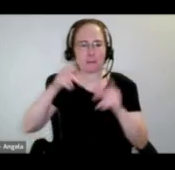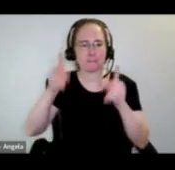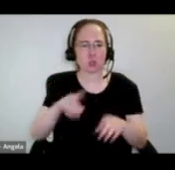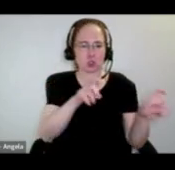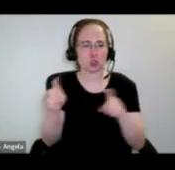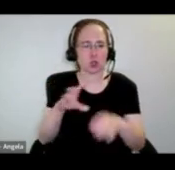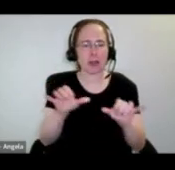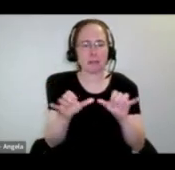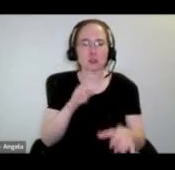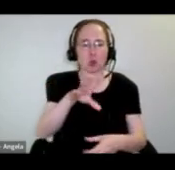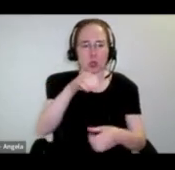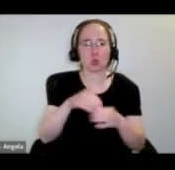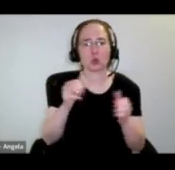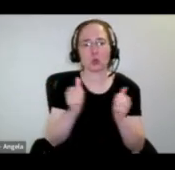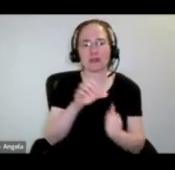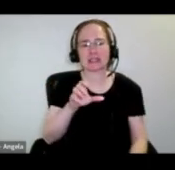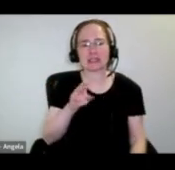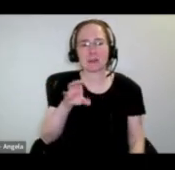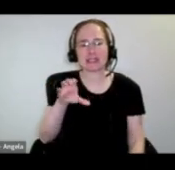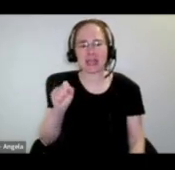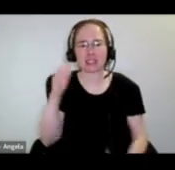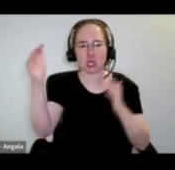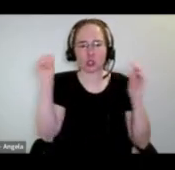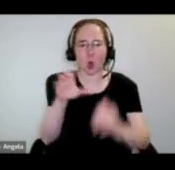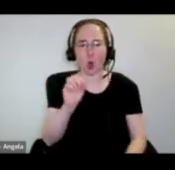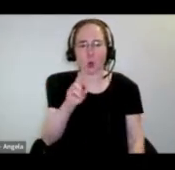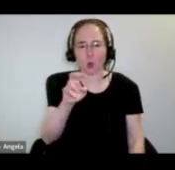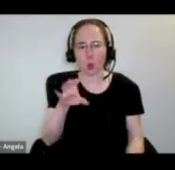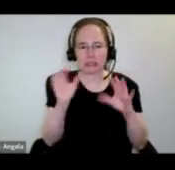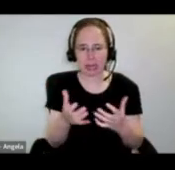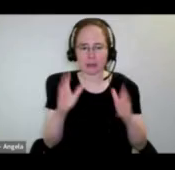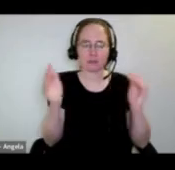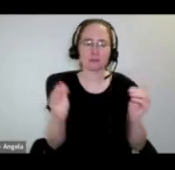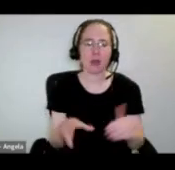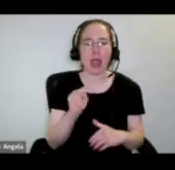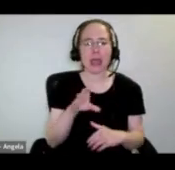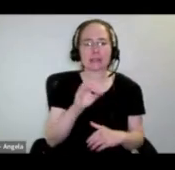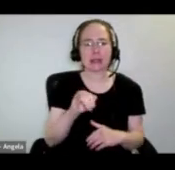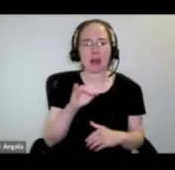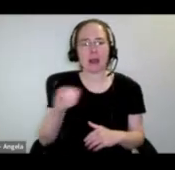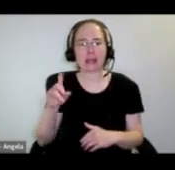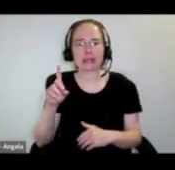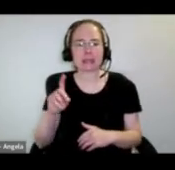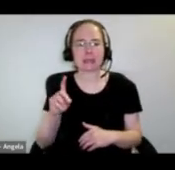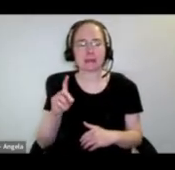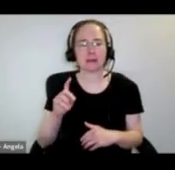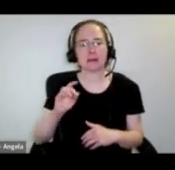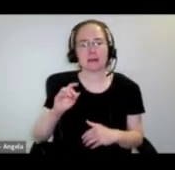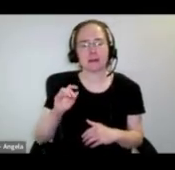Rosa Plasencia: NCI-IDD in-person survey measures are included in the CMS adult… or adult course set.